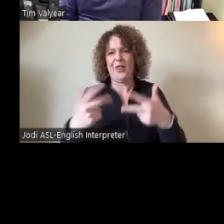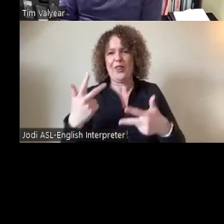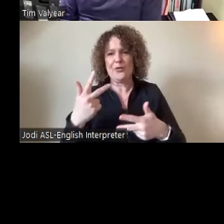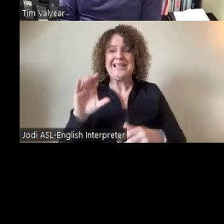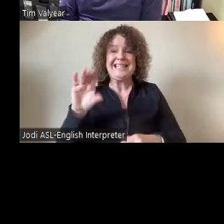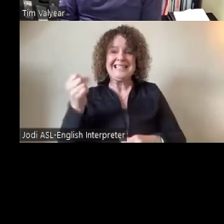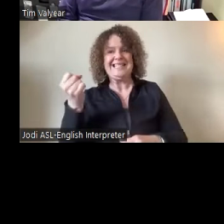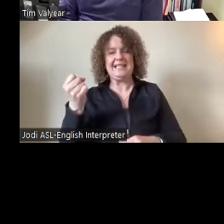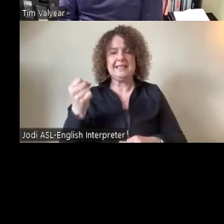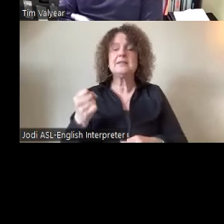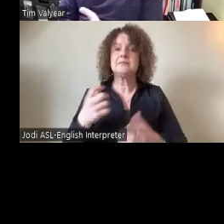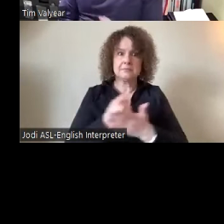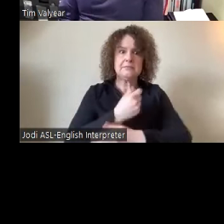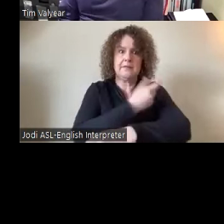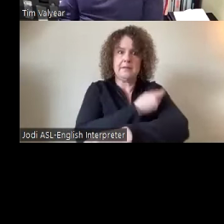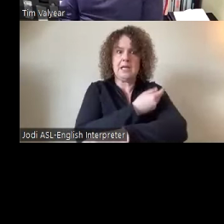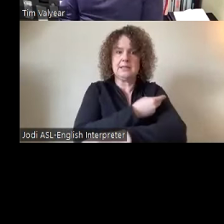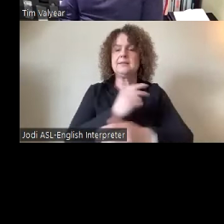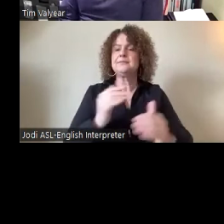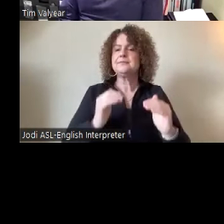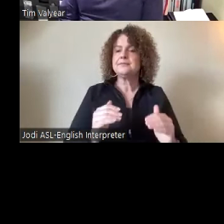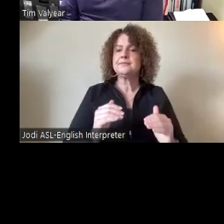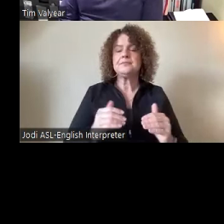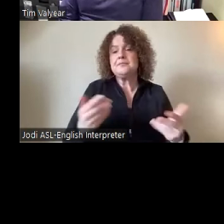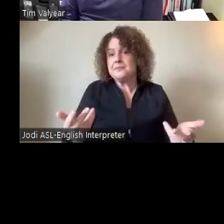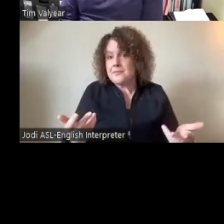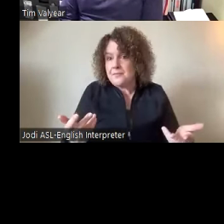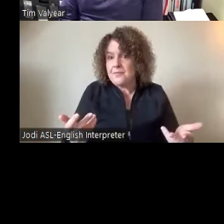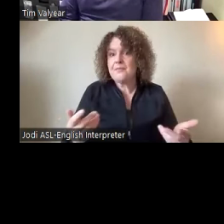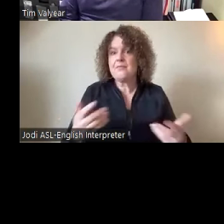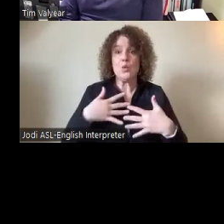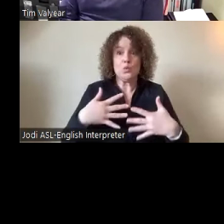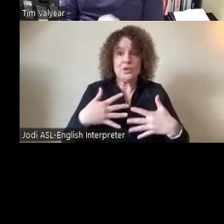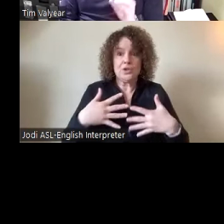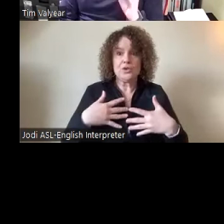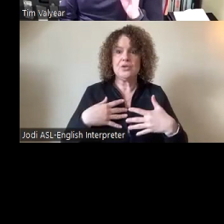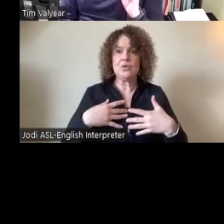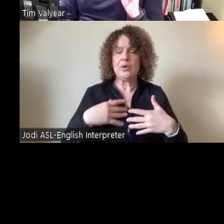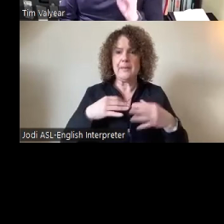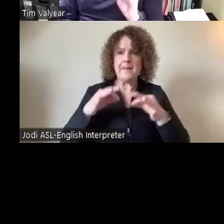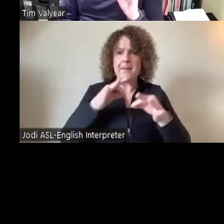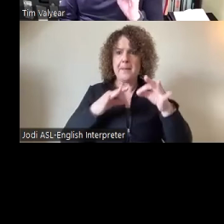close contact. You want to try to avoid the three C's.